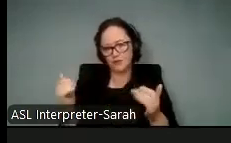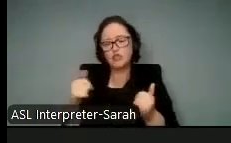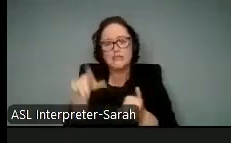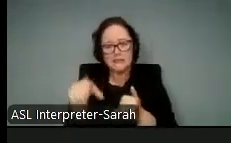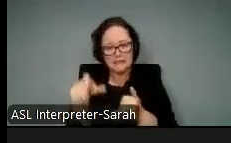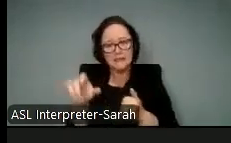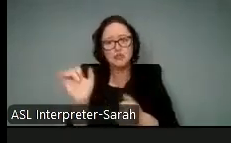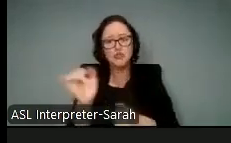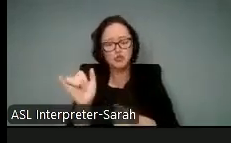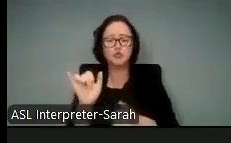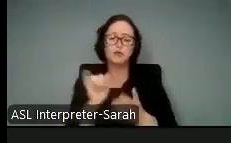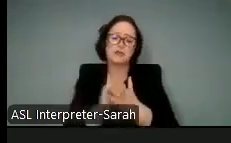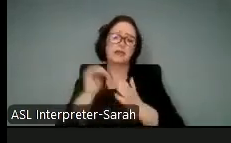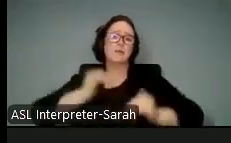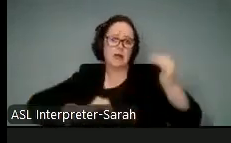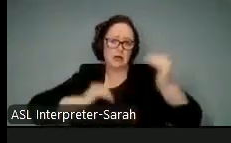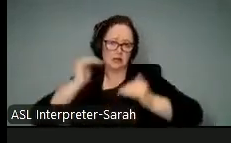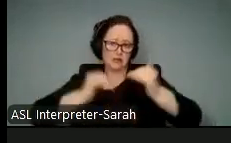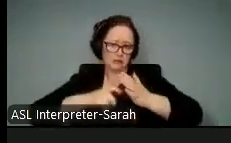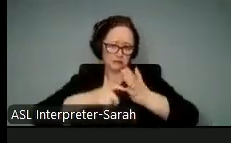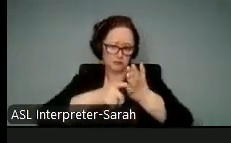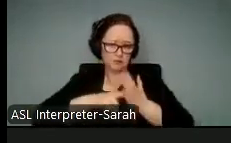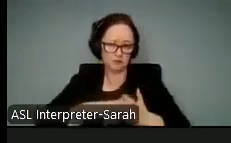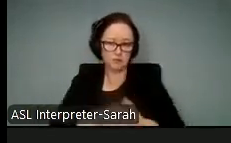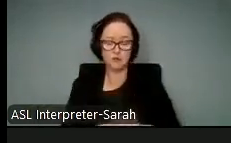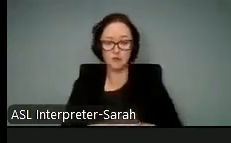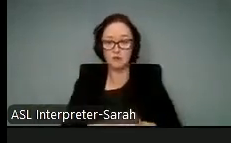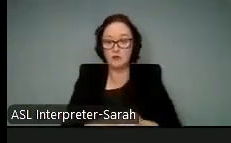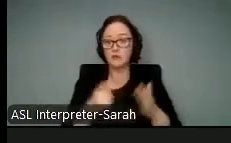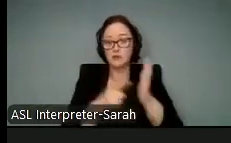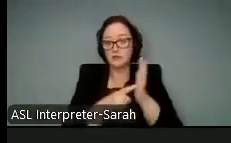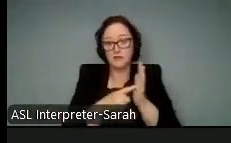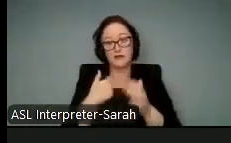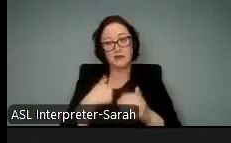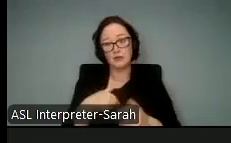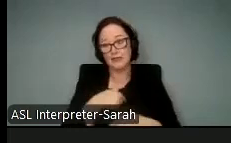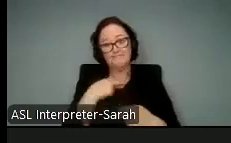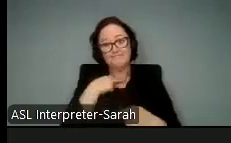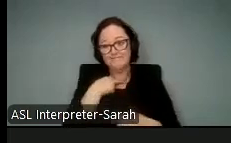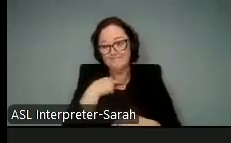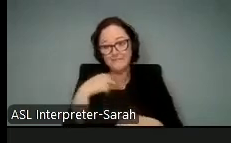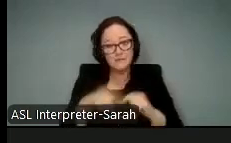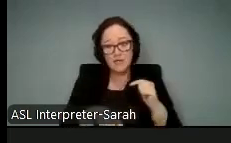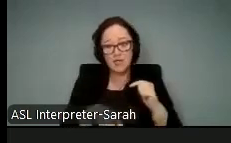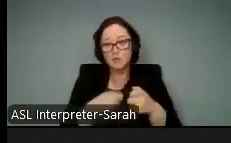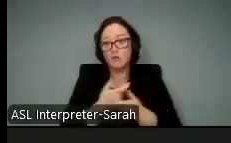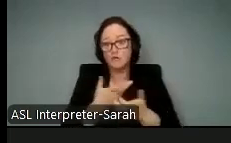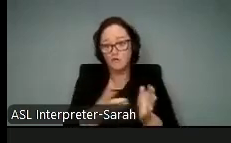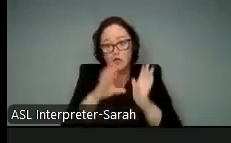So, sometimes we are not going to be able to provide those images in certain formats,